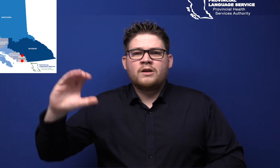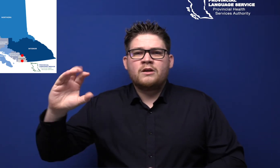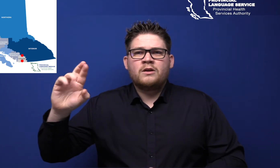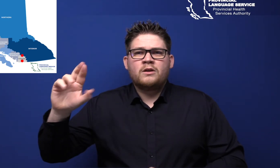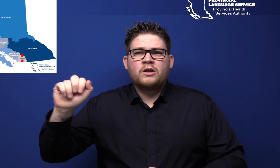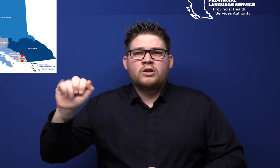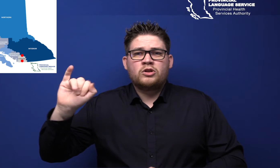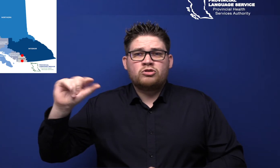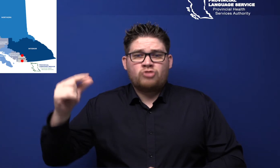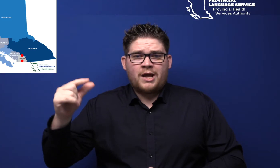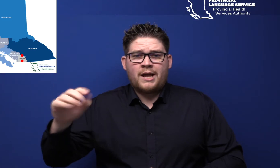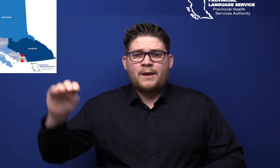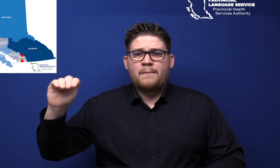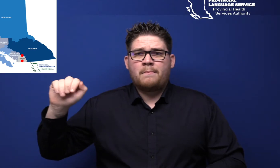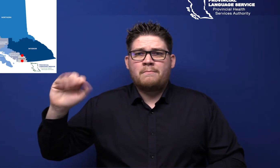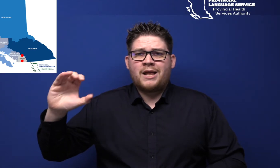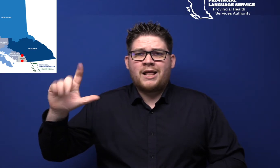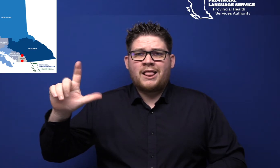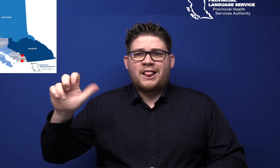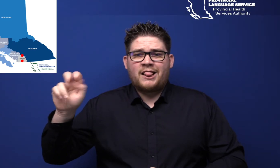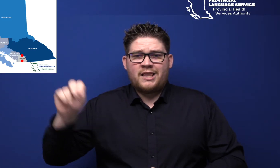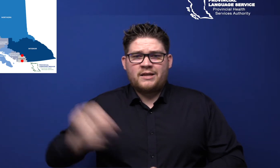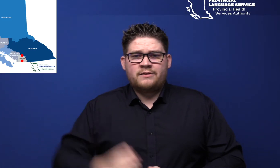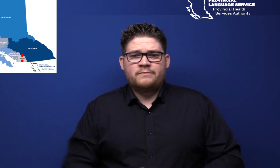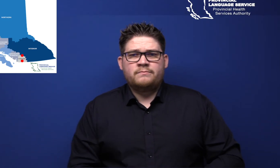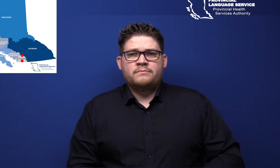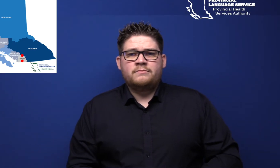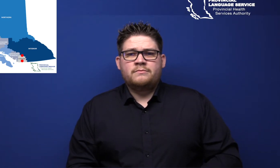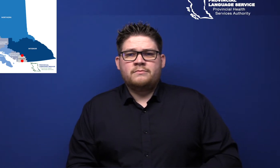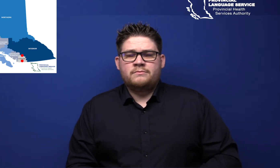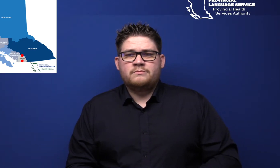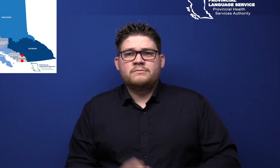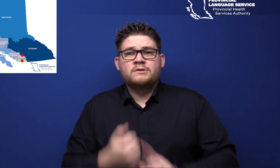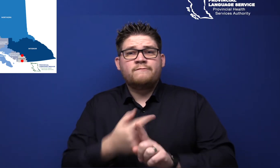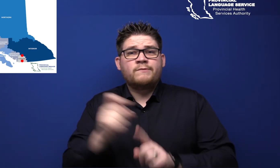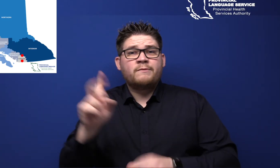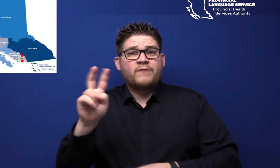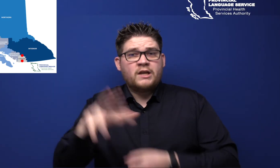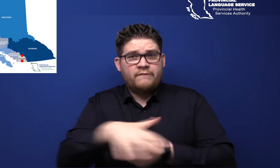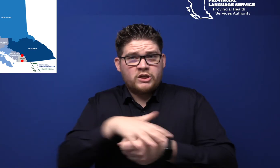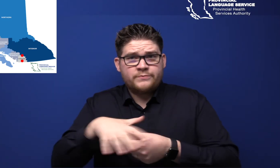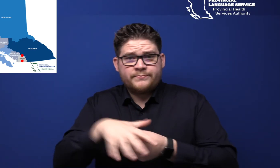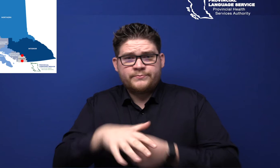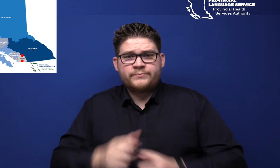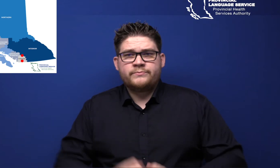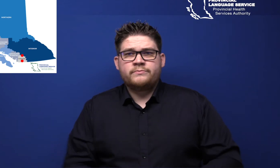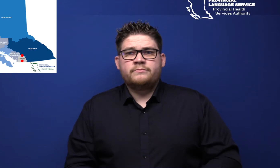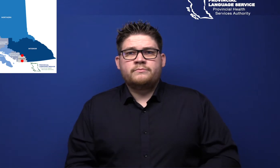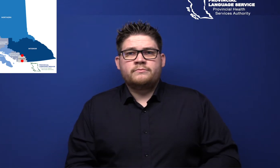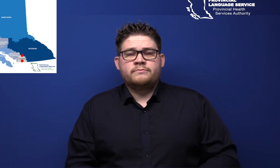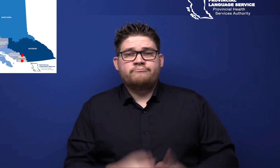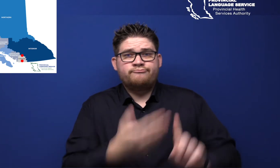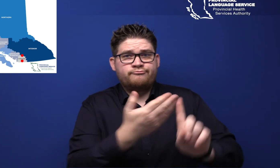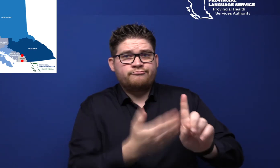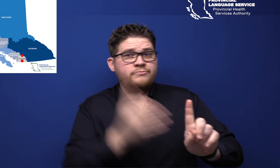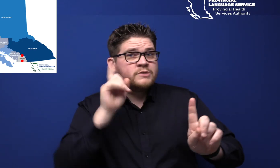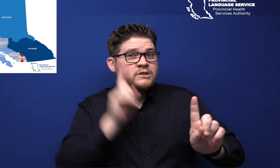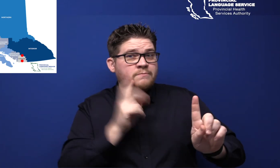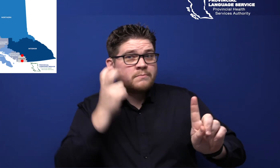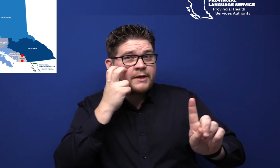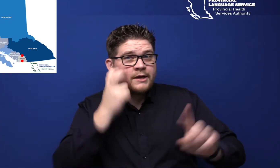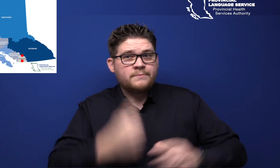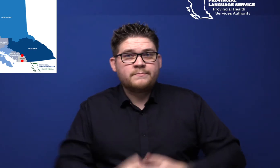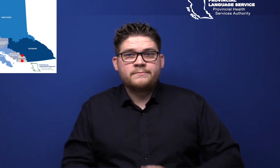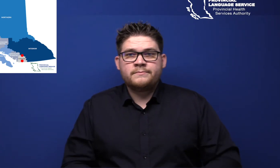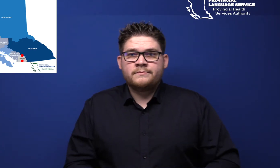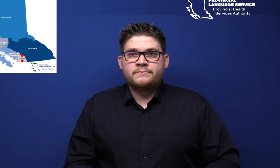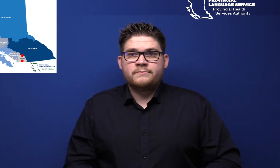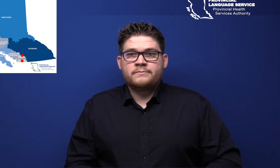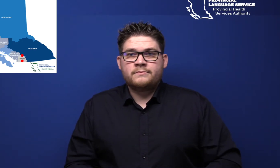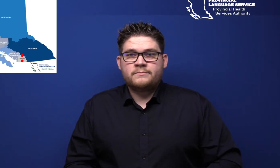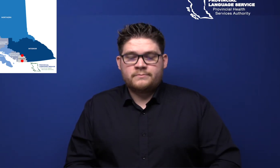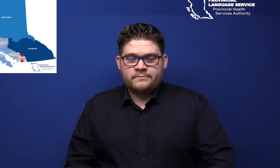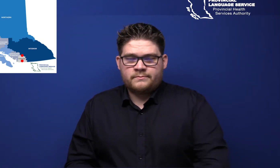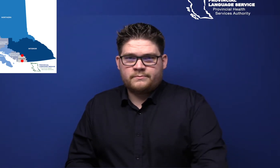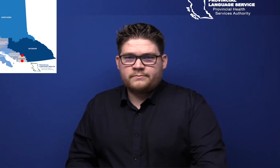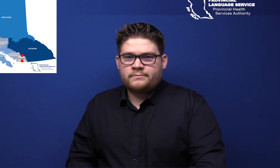CRAIG MACLEAN IS FROM LOWER MAINLAND, AND HE IS DEAF-BLIND.